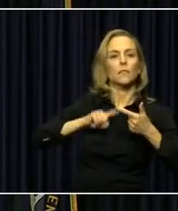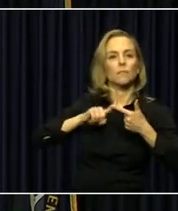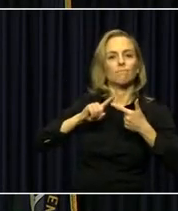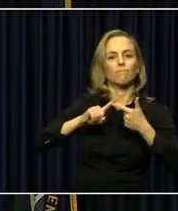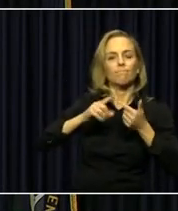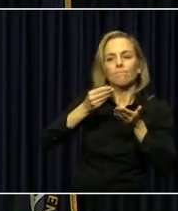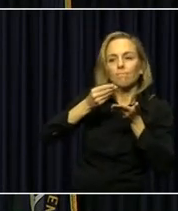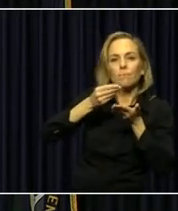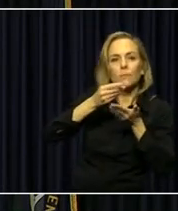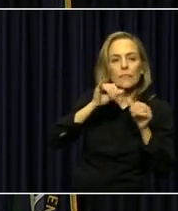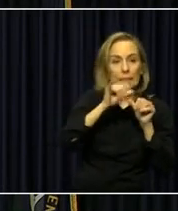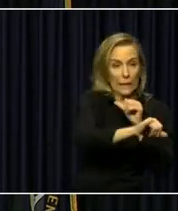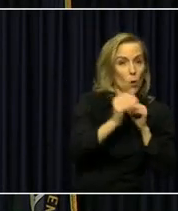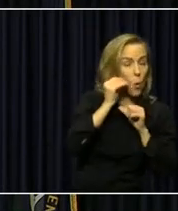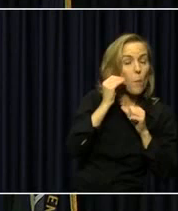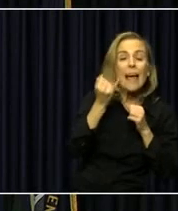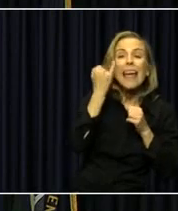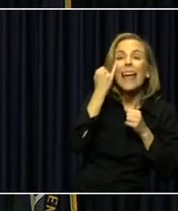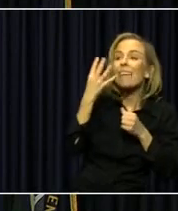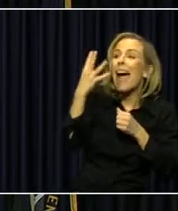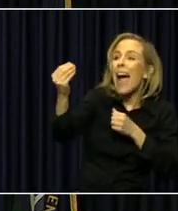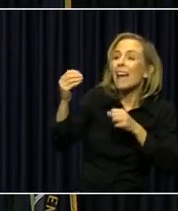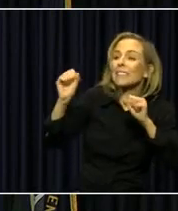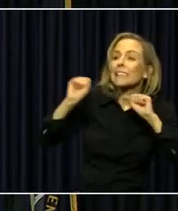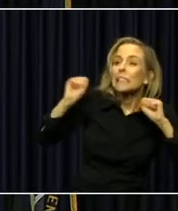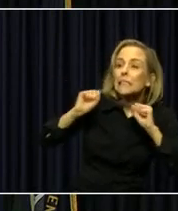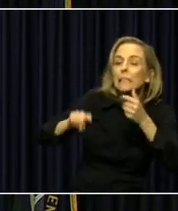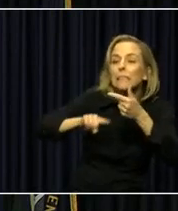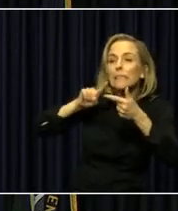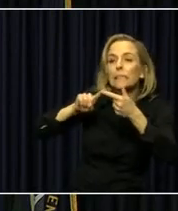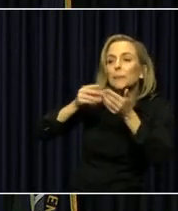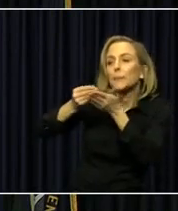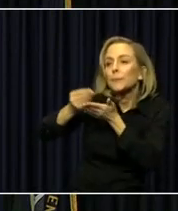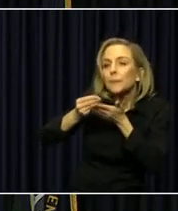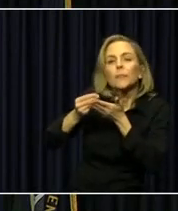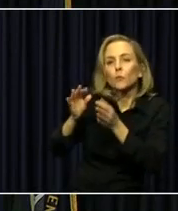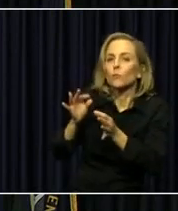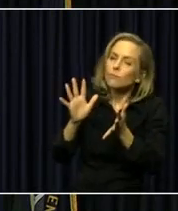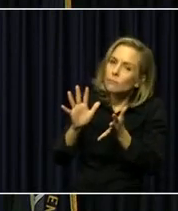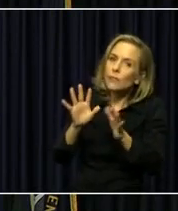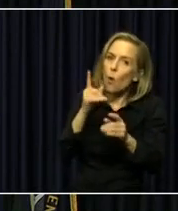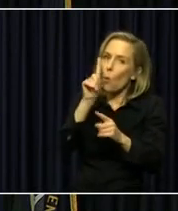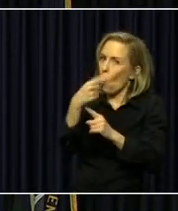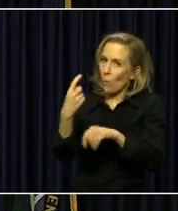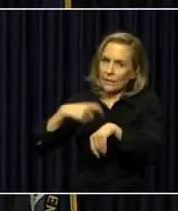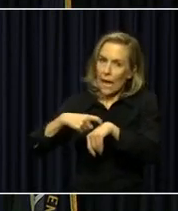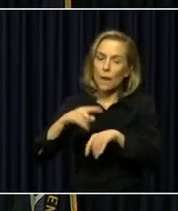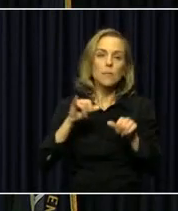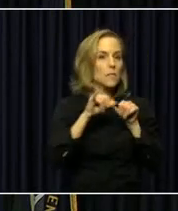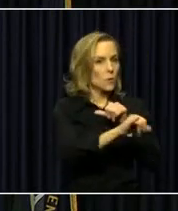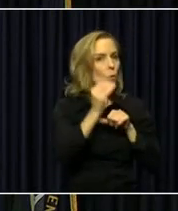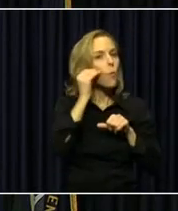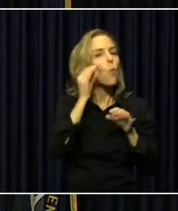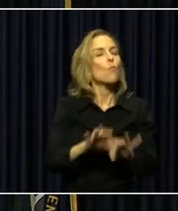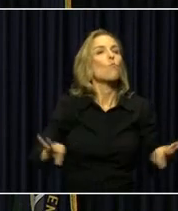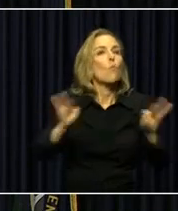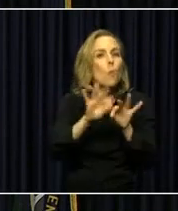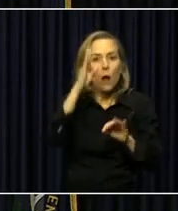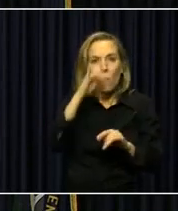CONTINUE TO WASH YOUR HANDS AND DISINFECT SURFACES. CLEAN MULTIPLE TIMES A DAY.